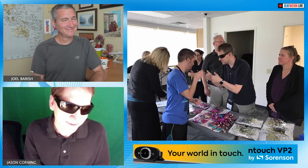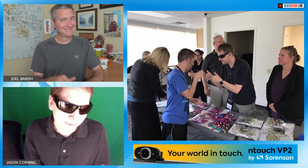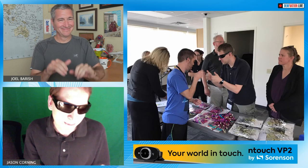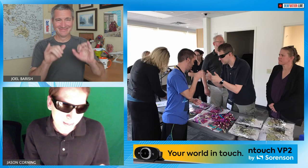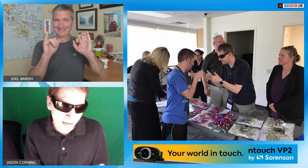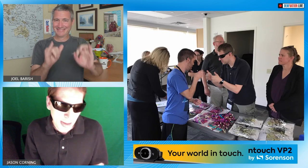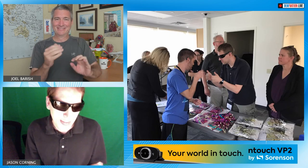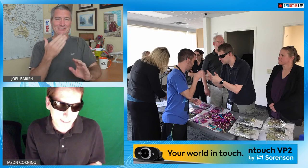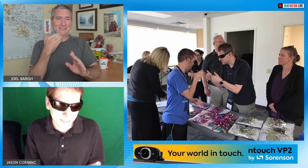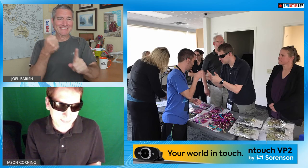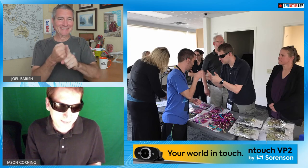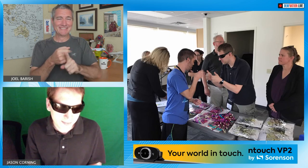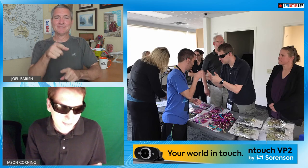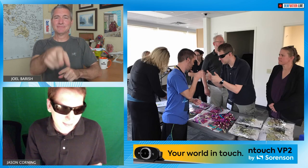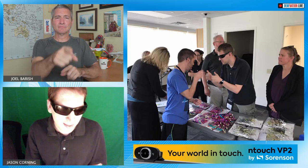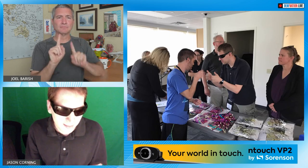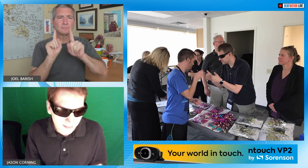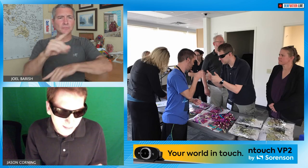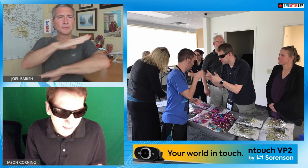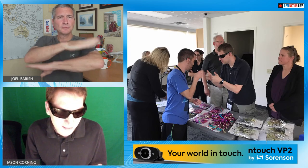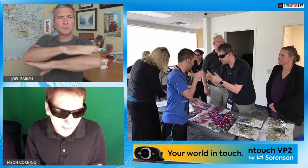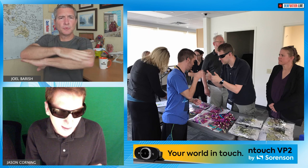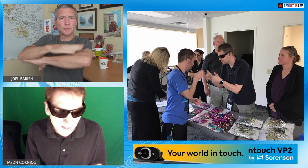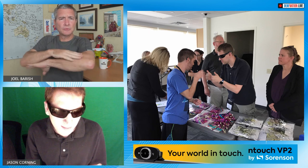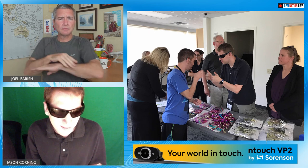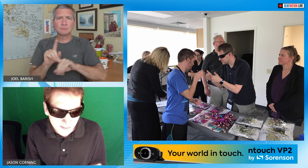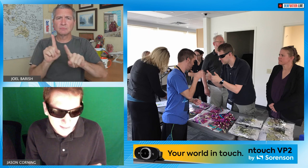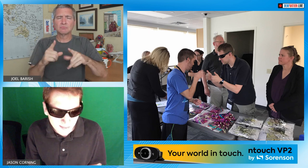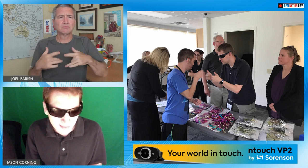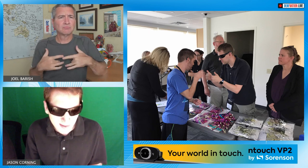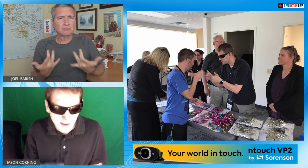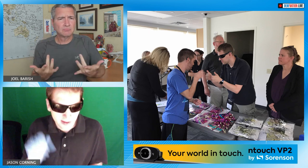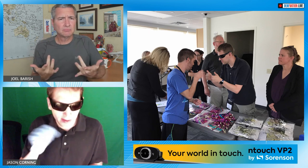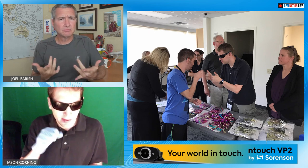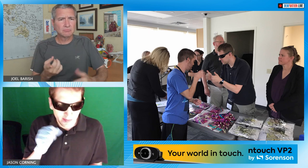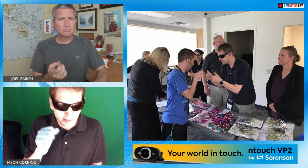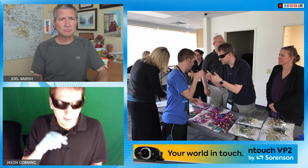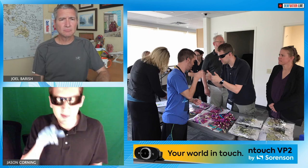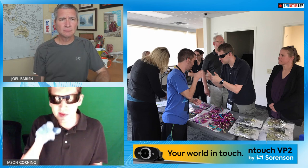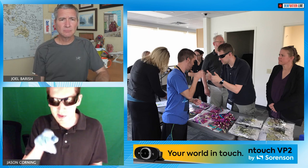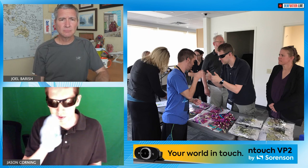right, definitely good decision. Do you go to the booth? Any events?